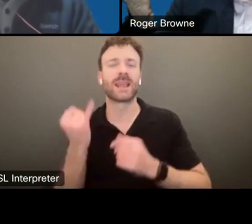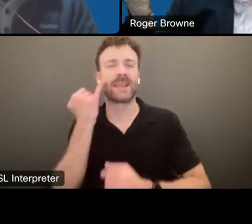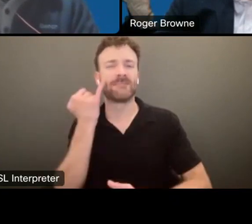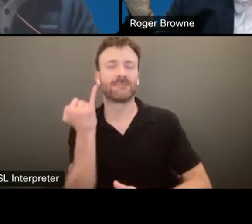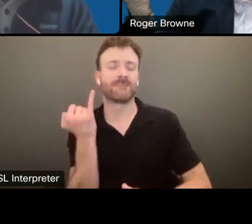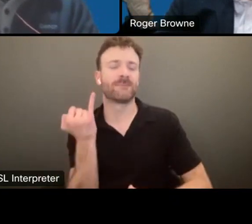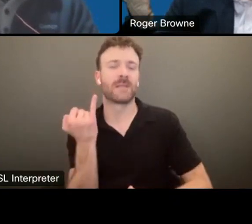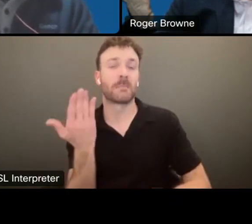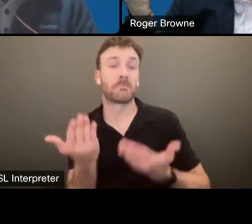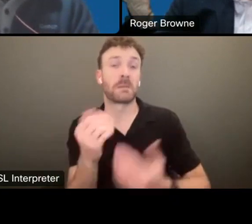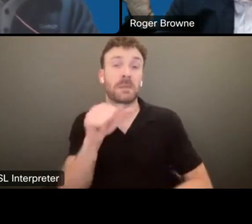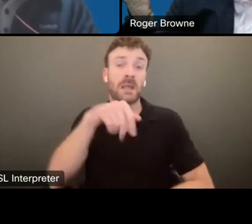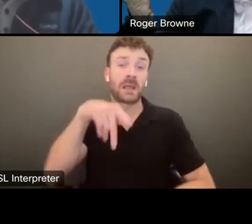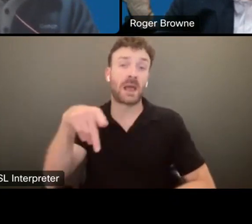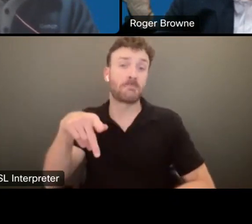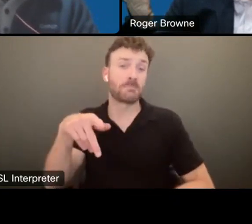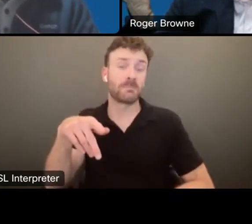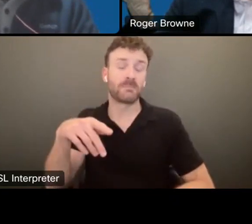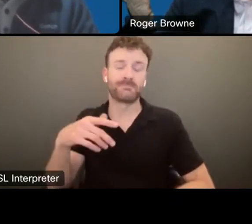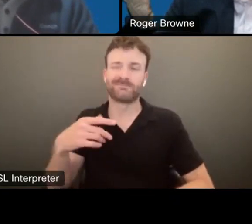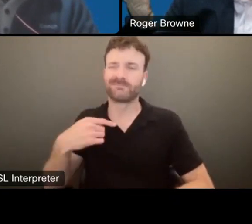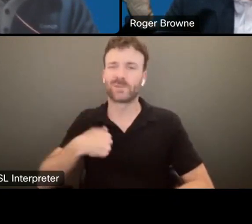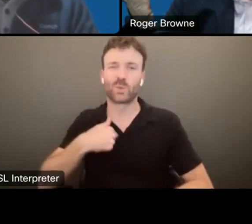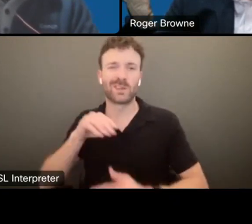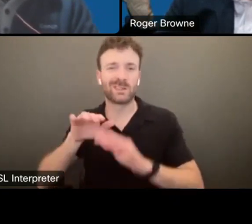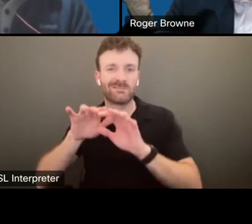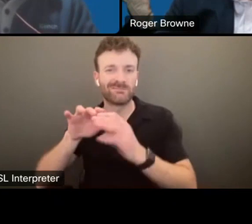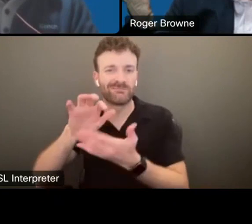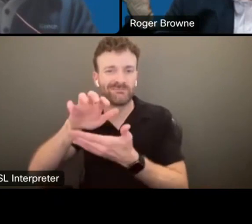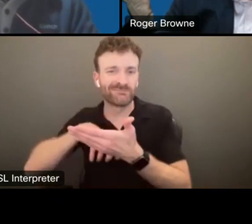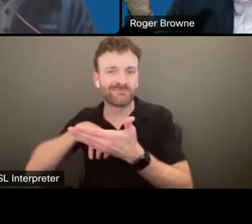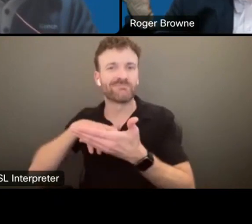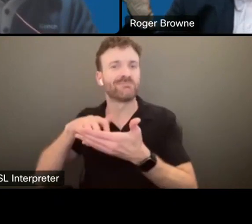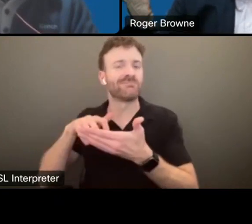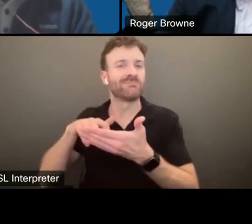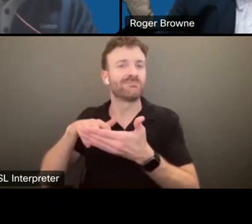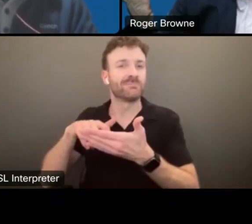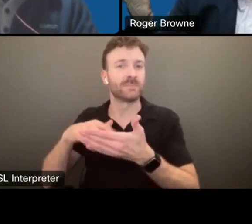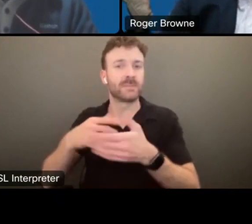an app log -- I don't know if there's a way to do this, but a way to log incidents so